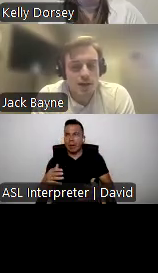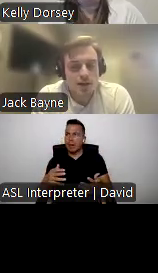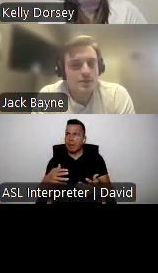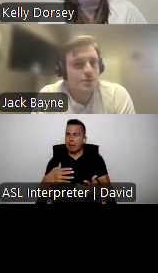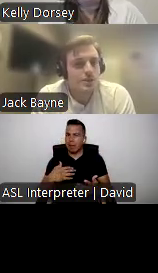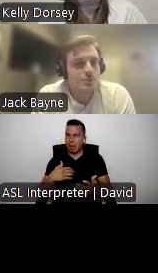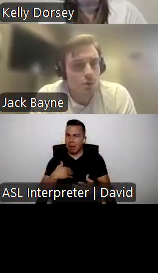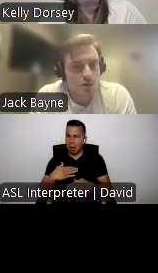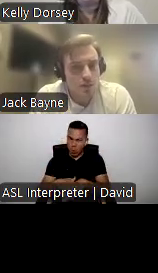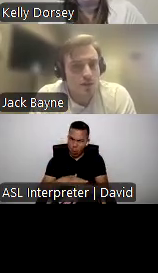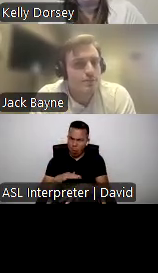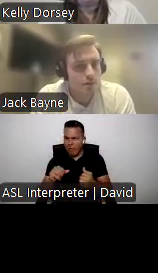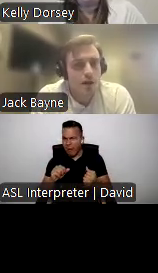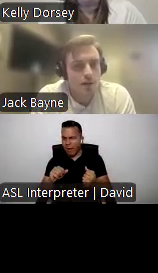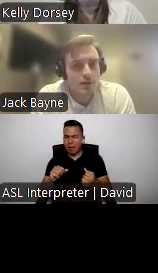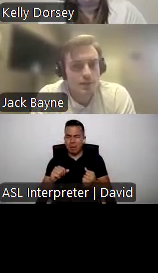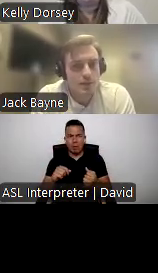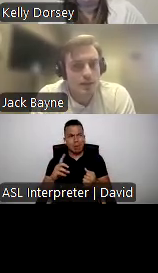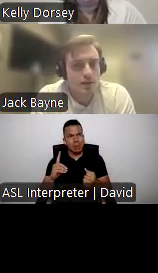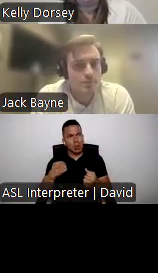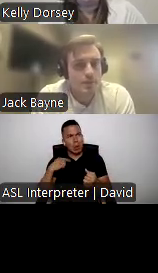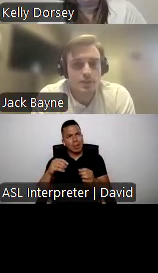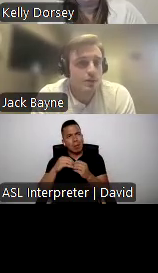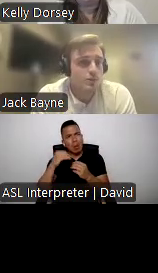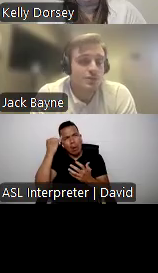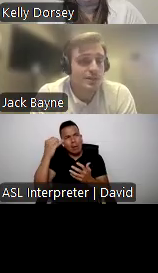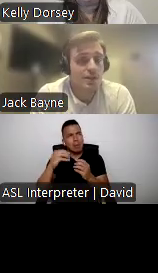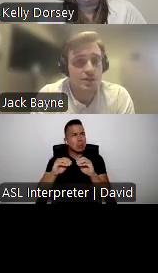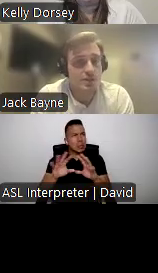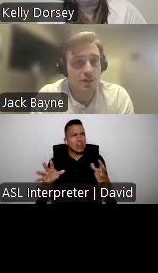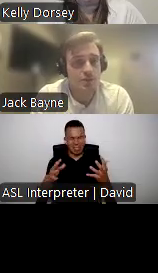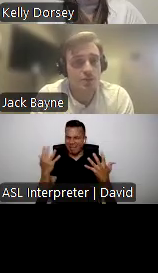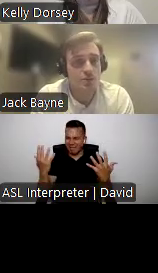I have? Do I need to be more clear? Things like that. And that goes for technology in general,